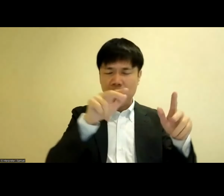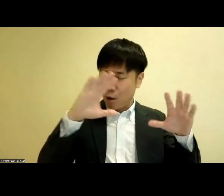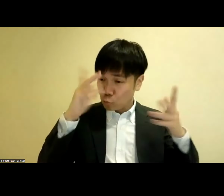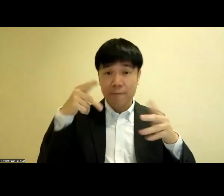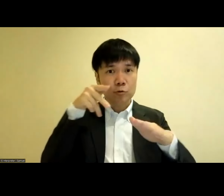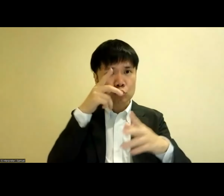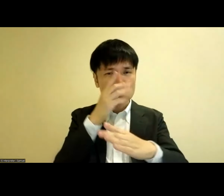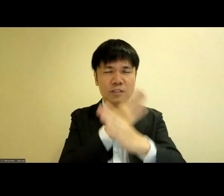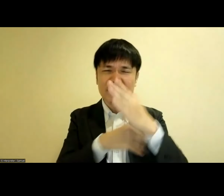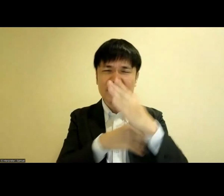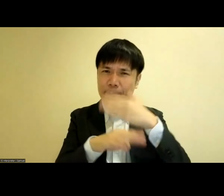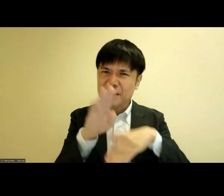Thank you, Julius.